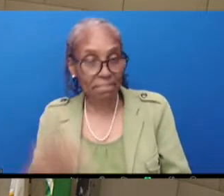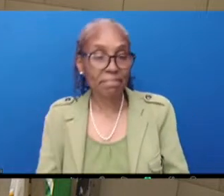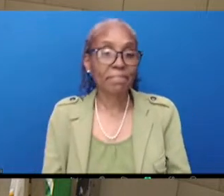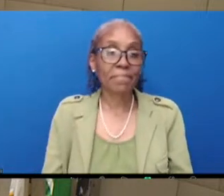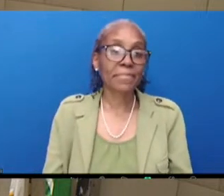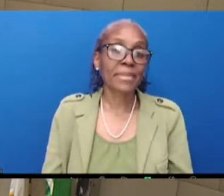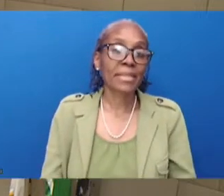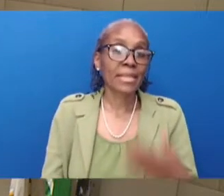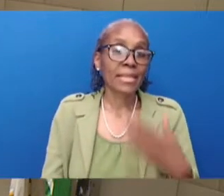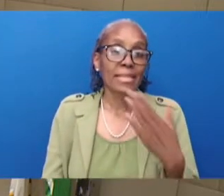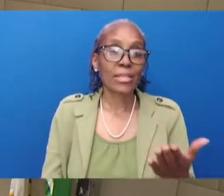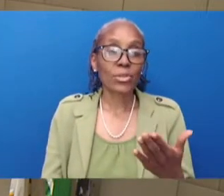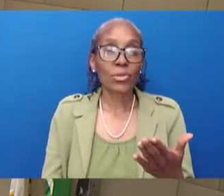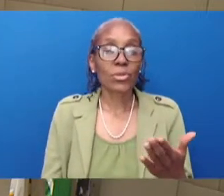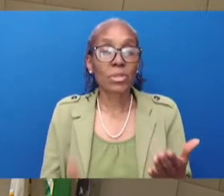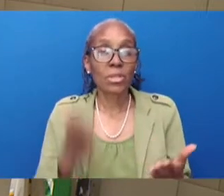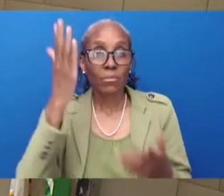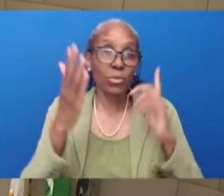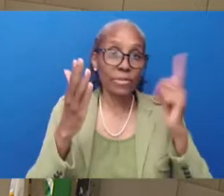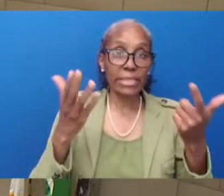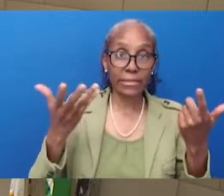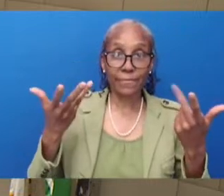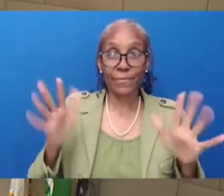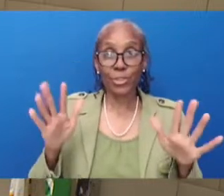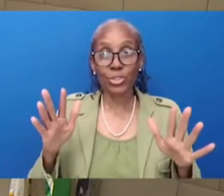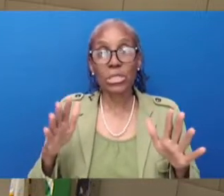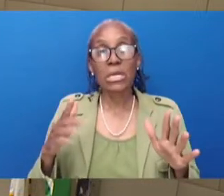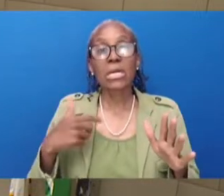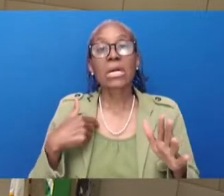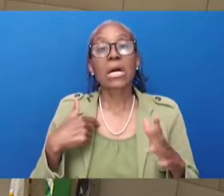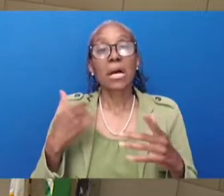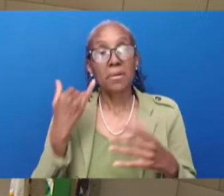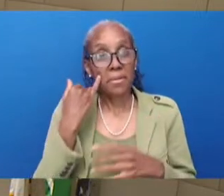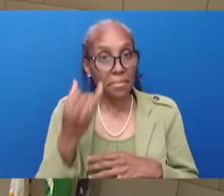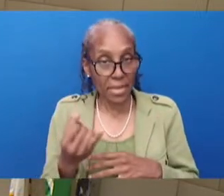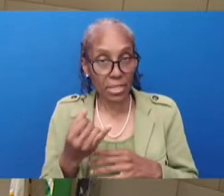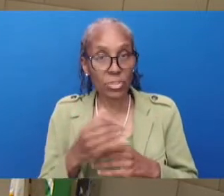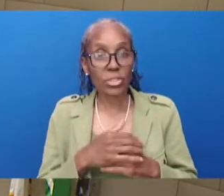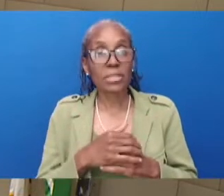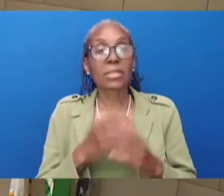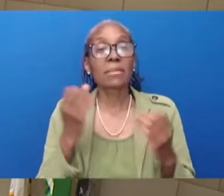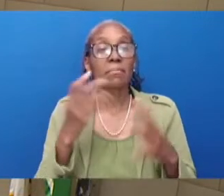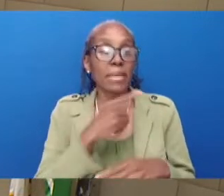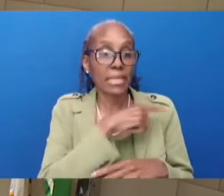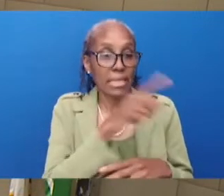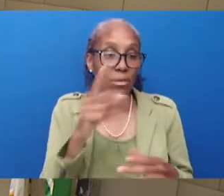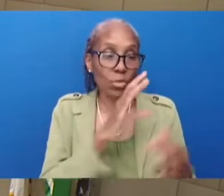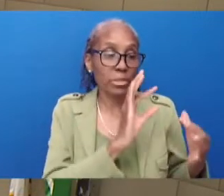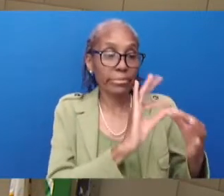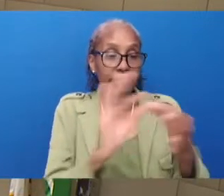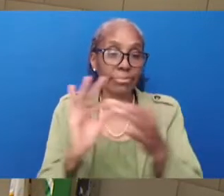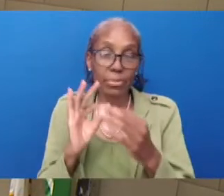WOMEN AND MEN THAT'S NOT HERE TONIGHT. I DON'T THINK WE HAVE ANY MEN. SECOND. THANK YOU,